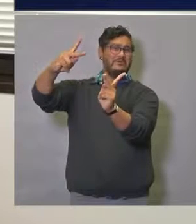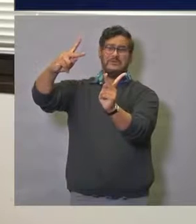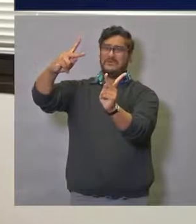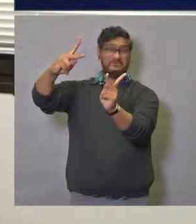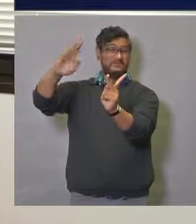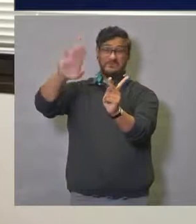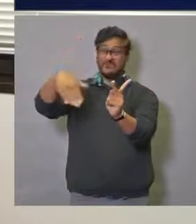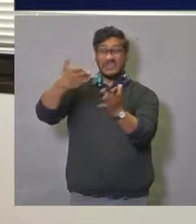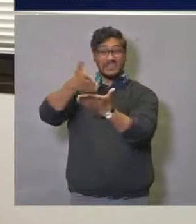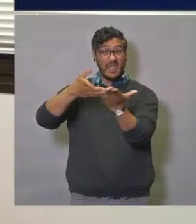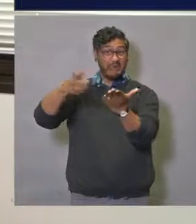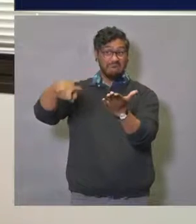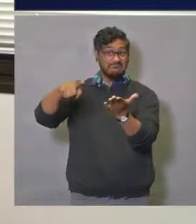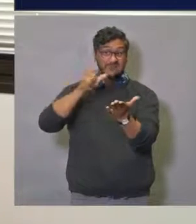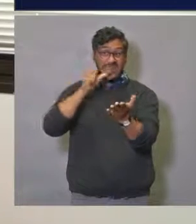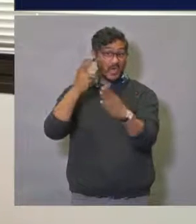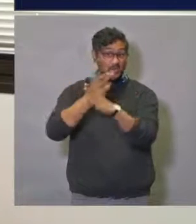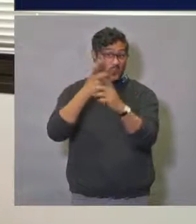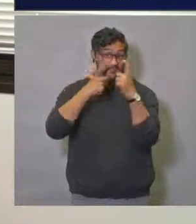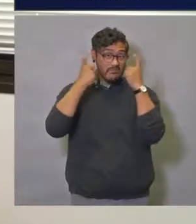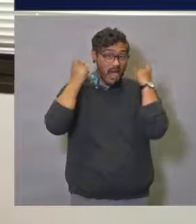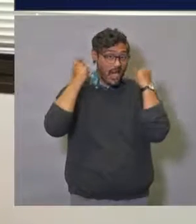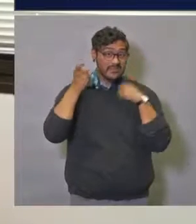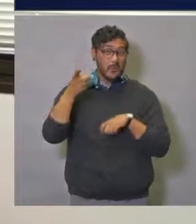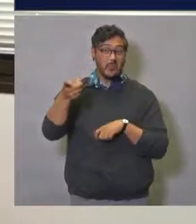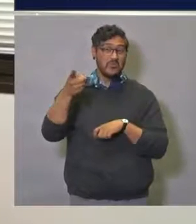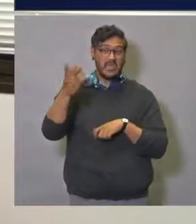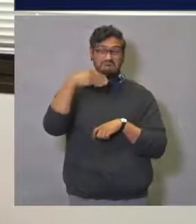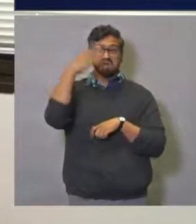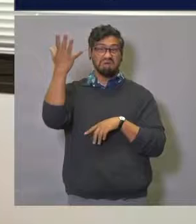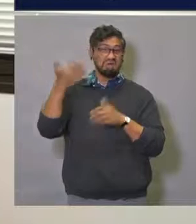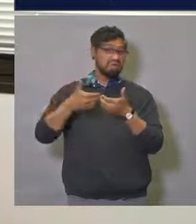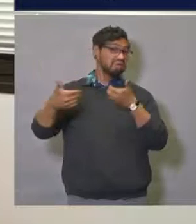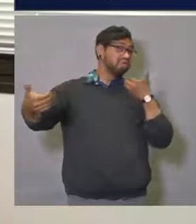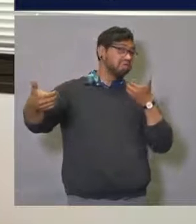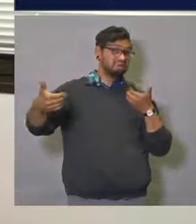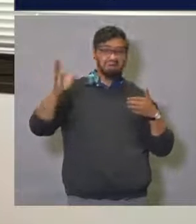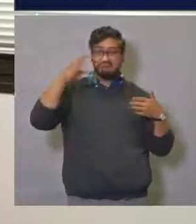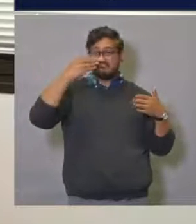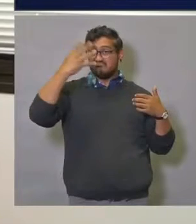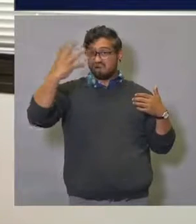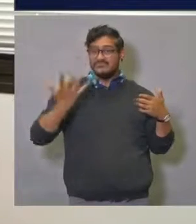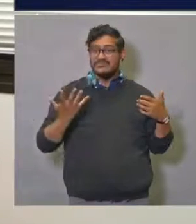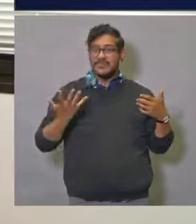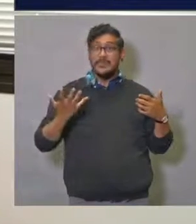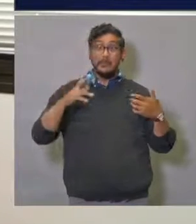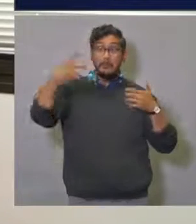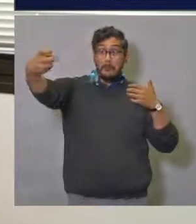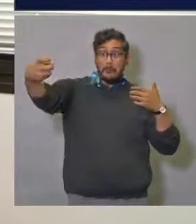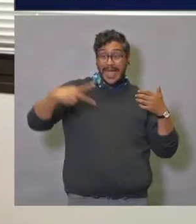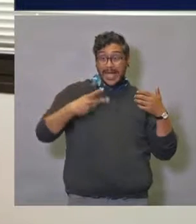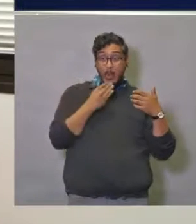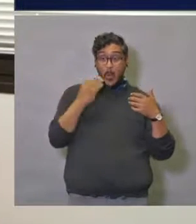RECOMENDAMOS DE MANERA ROTUNDA AQUELLOS QUE DEJARON Y DURANTE